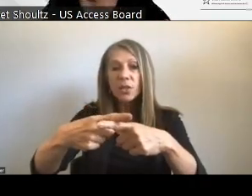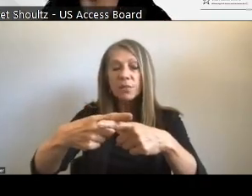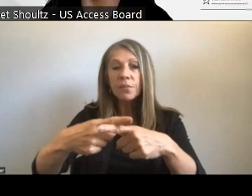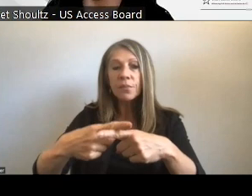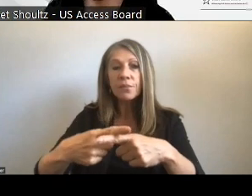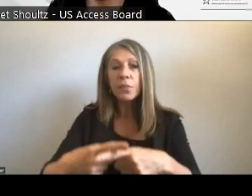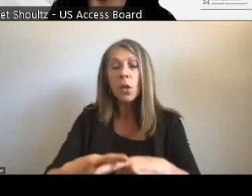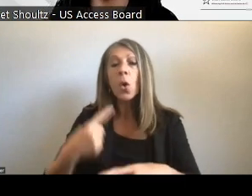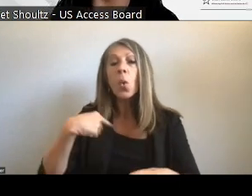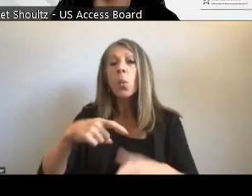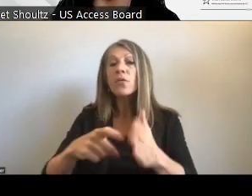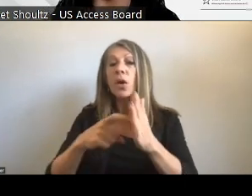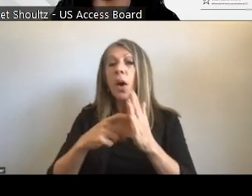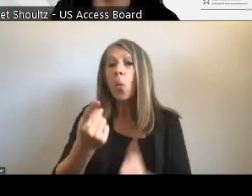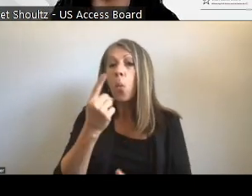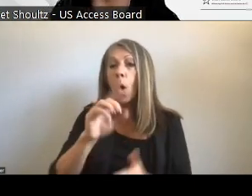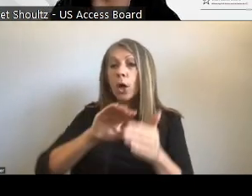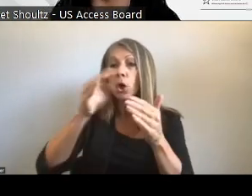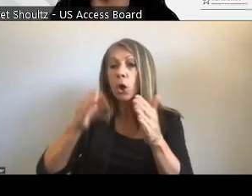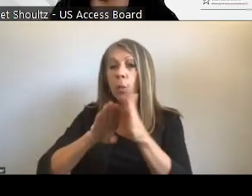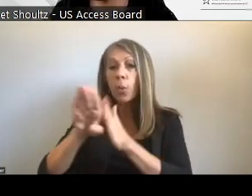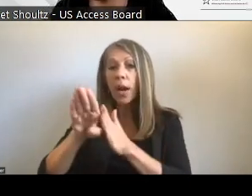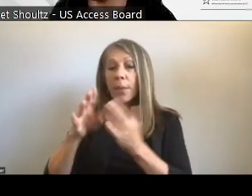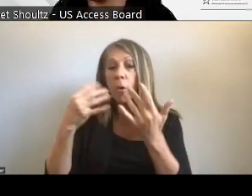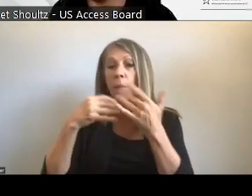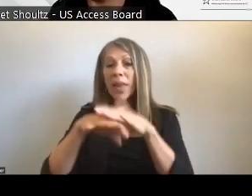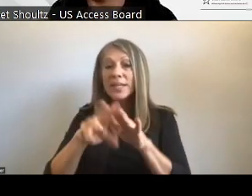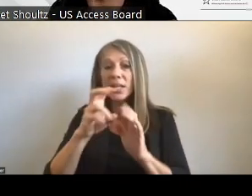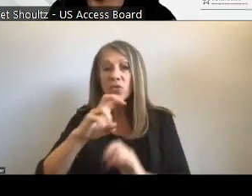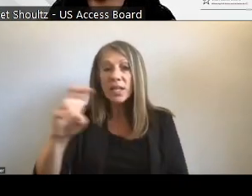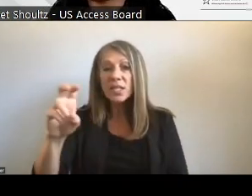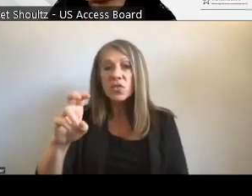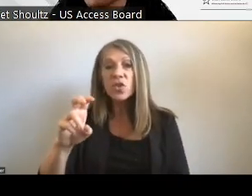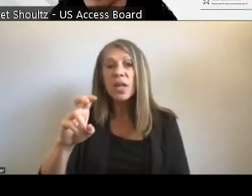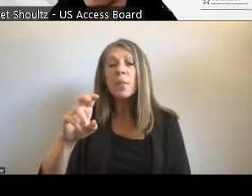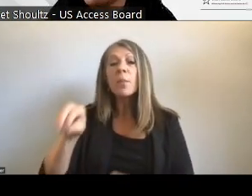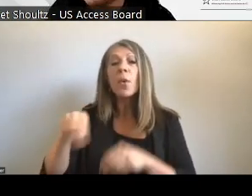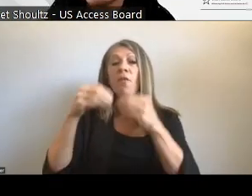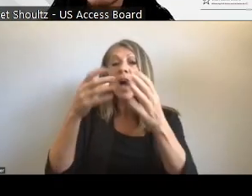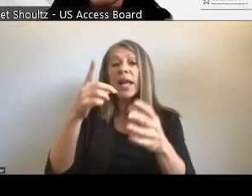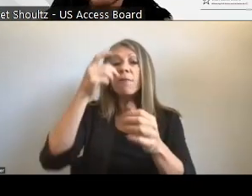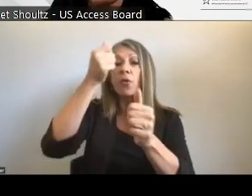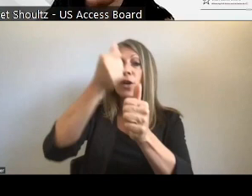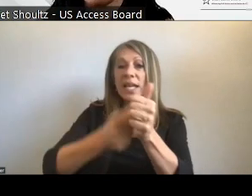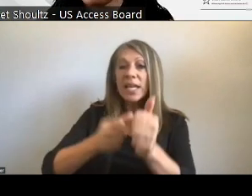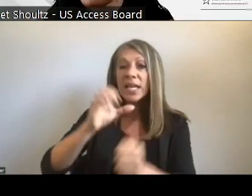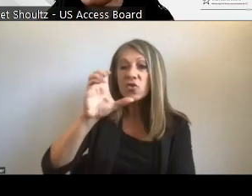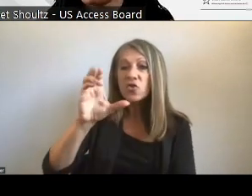what we require is one curb ramp or Blended transition be provided for each crosswalk